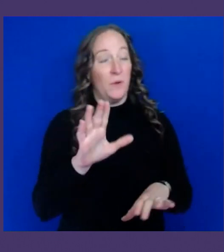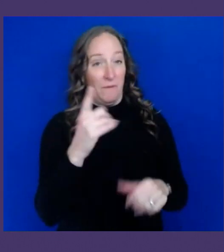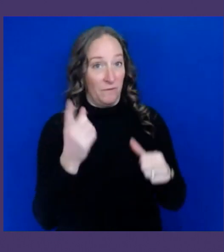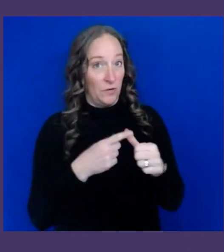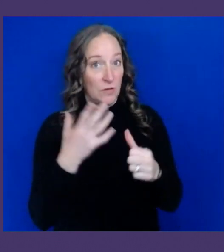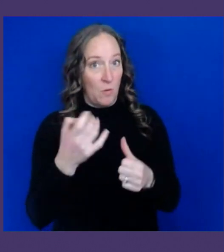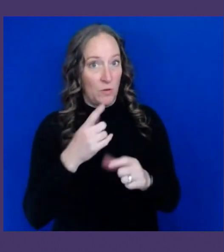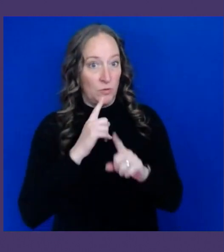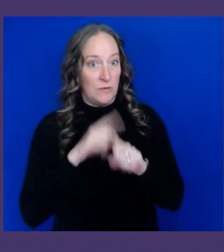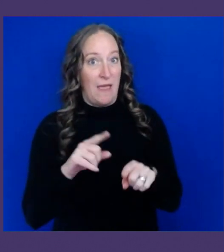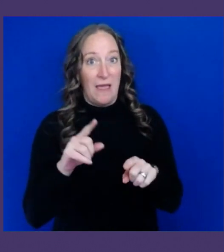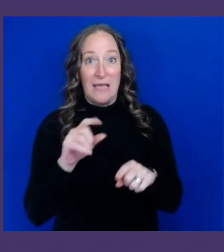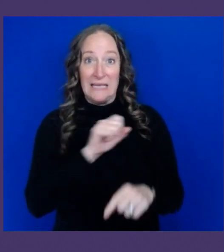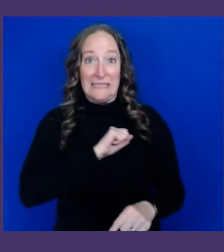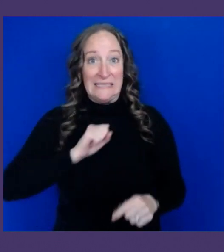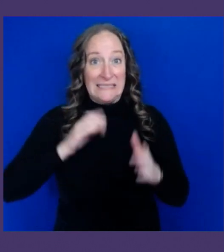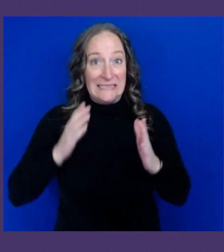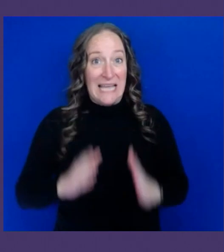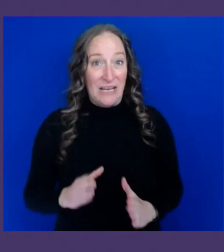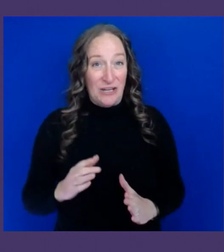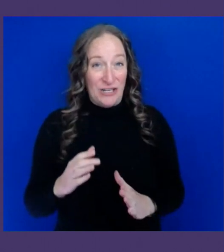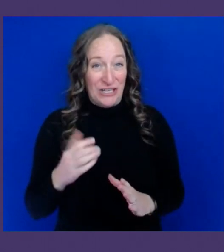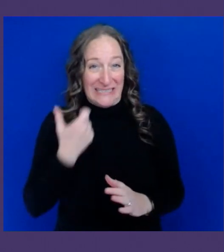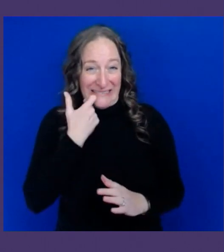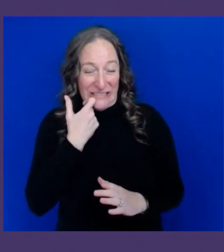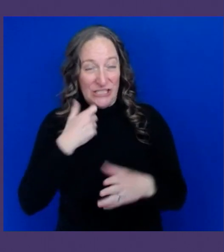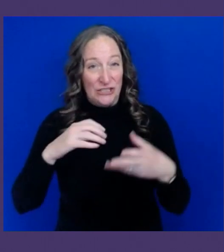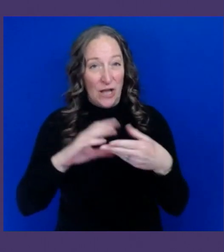Senator said, because it's true.